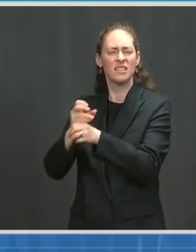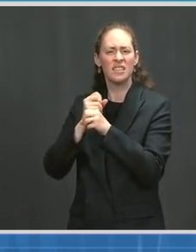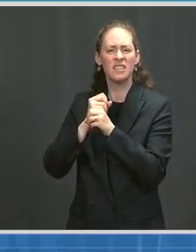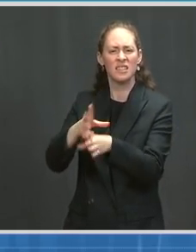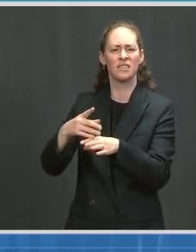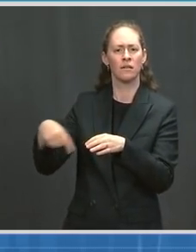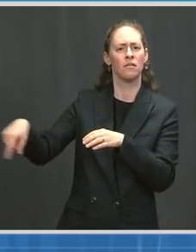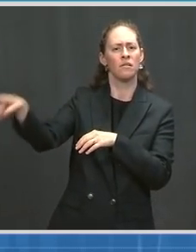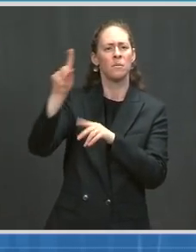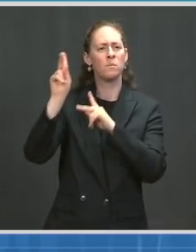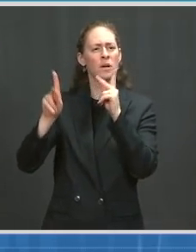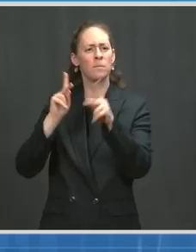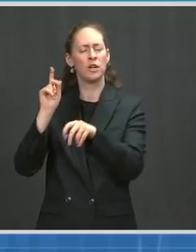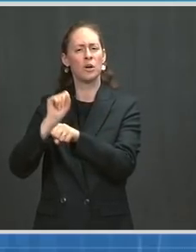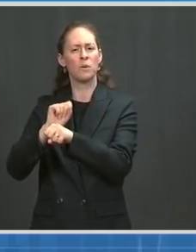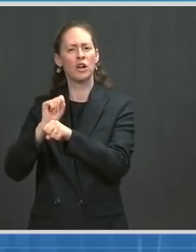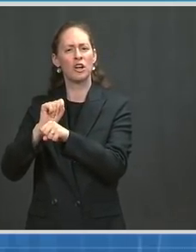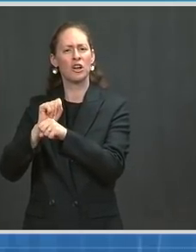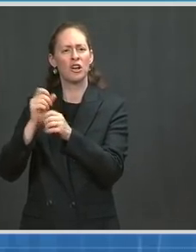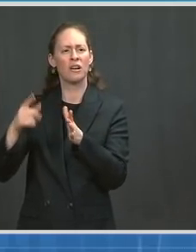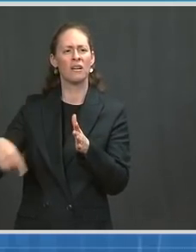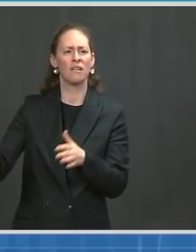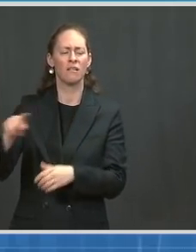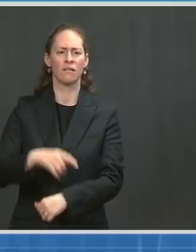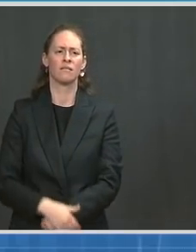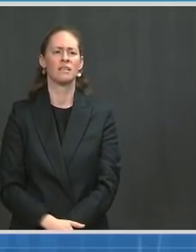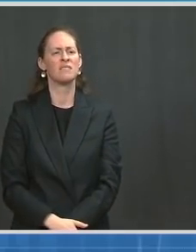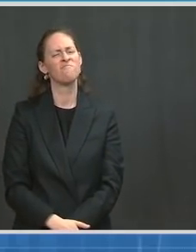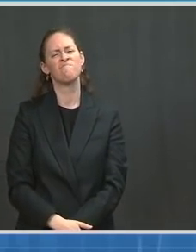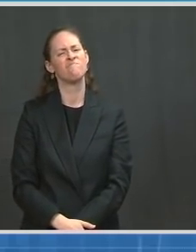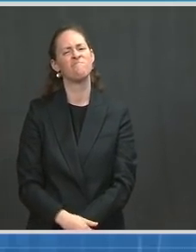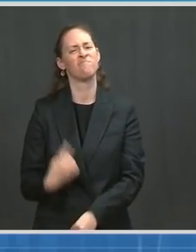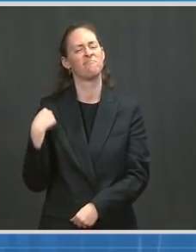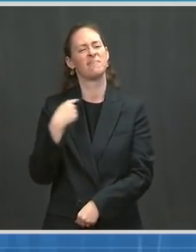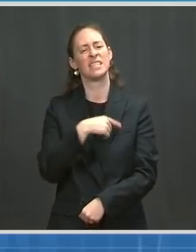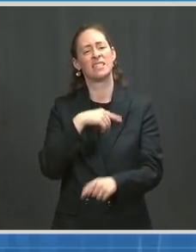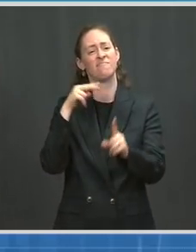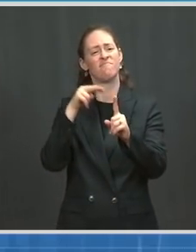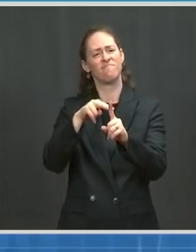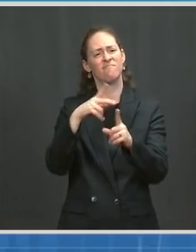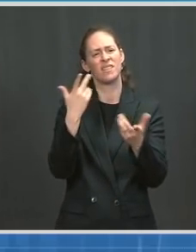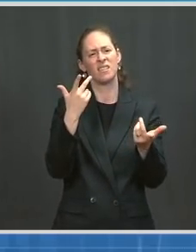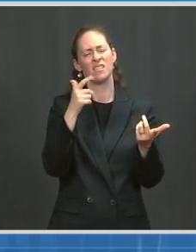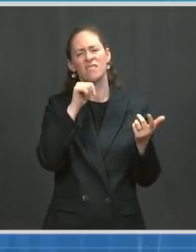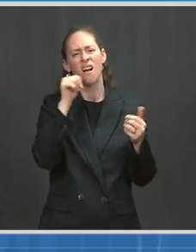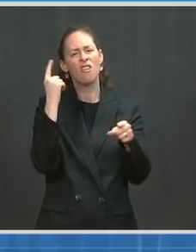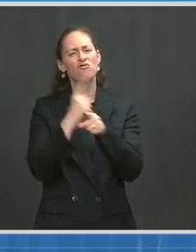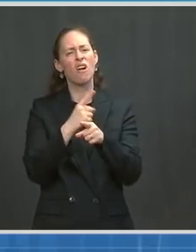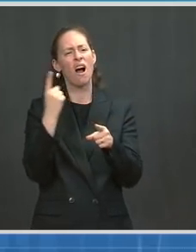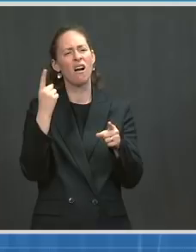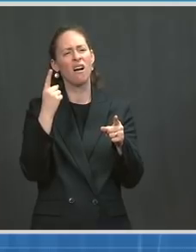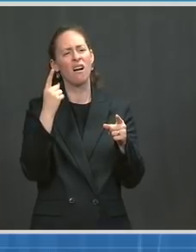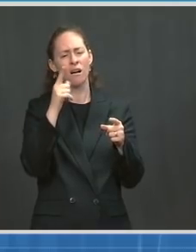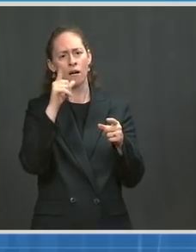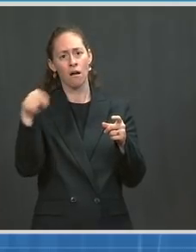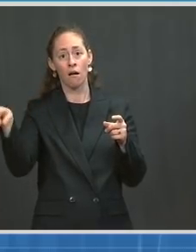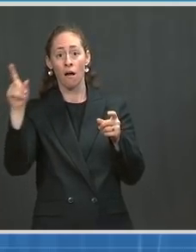to decide whether or not someone presenting themselves at a business is vaccinated or not. And so, I mean, what do you think about all that?